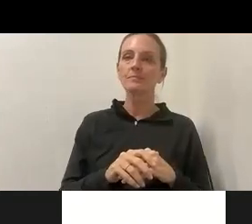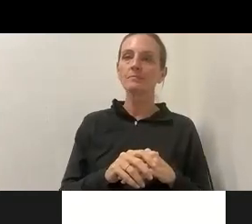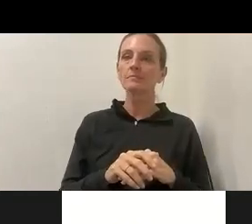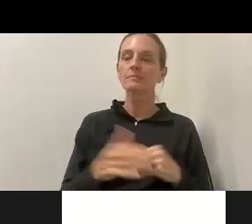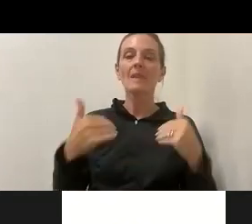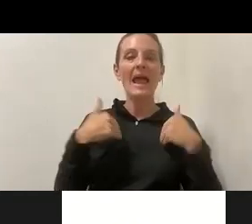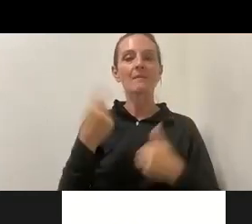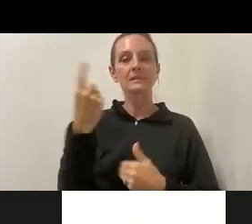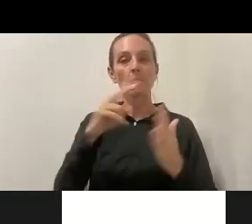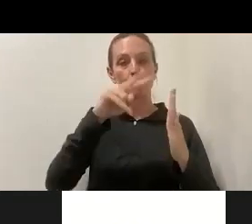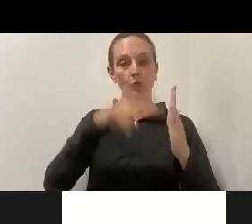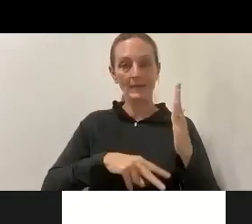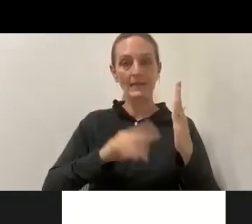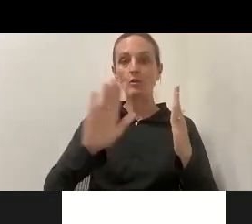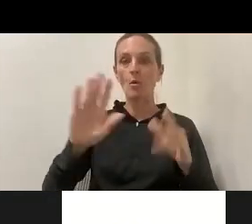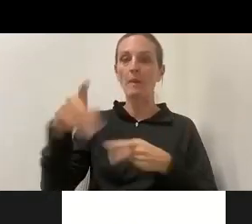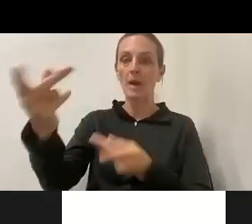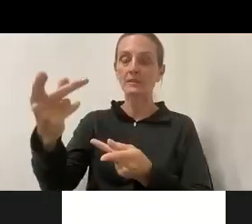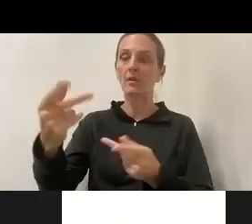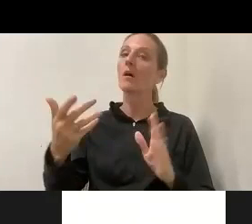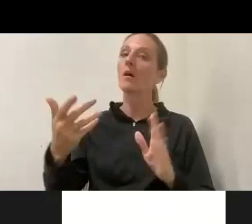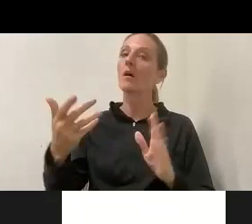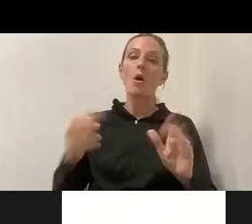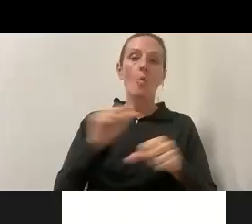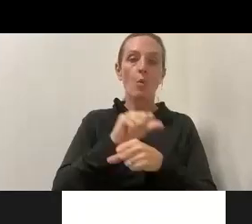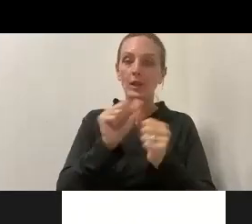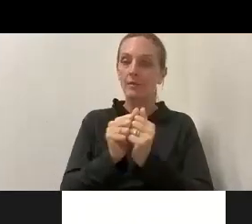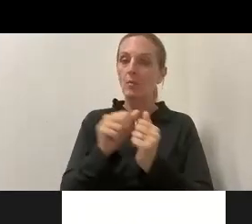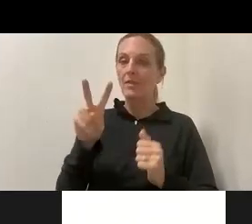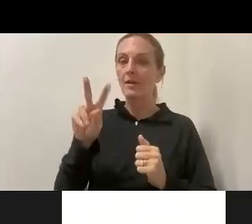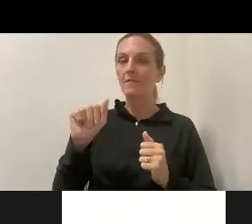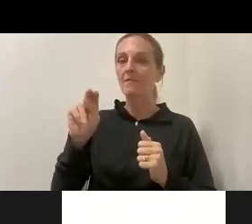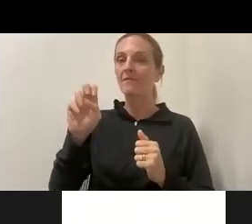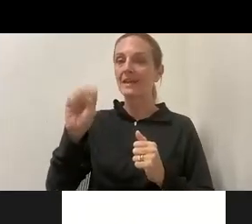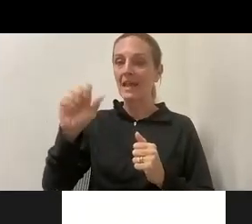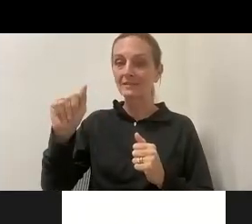And I can tell you this too, working with Vanessa, is I have done a presentation over and over again